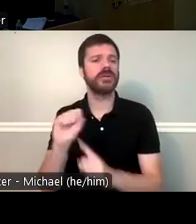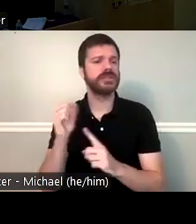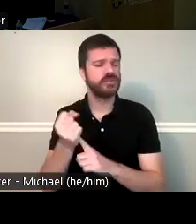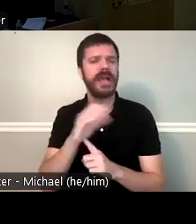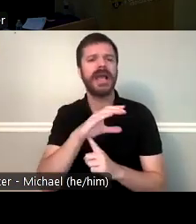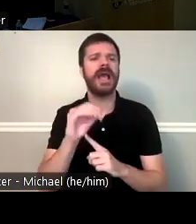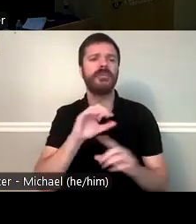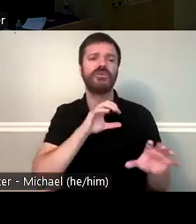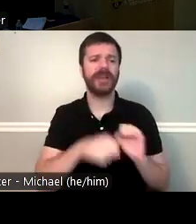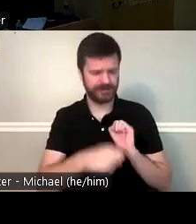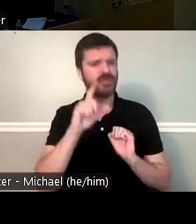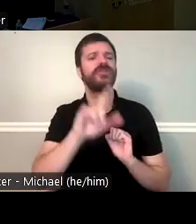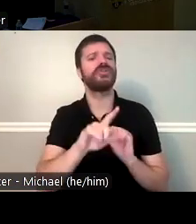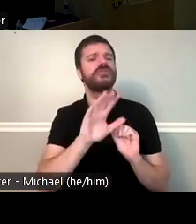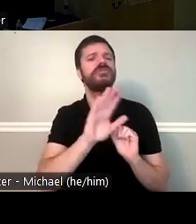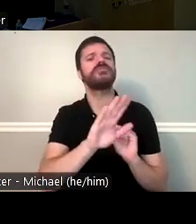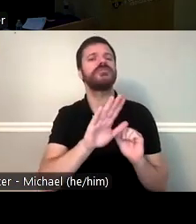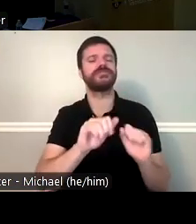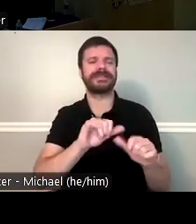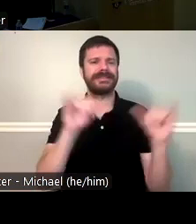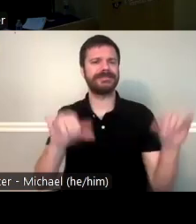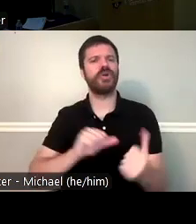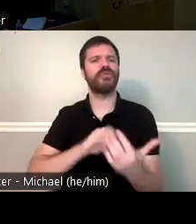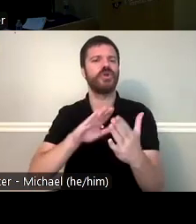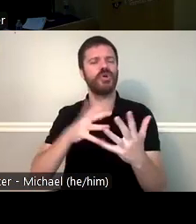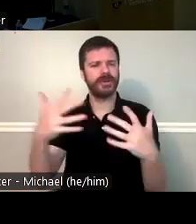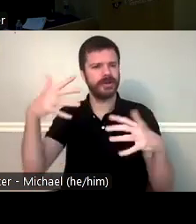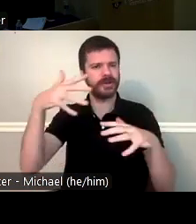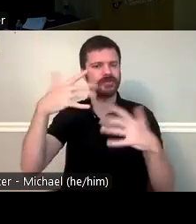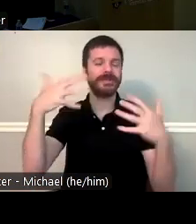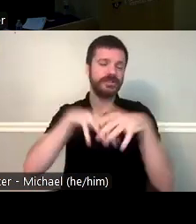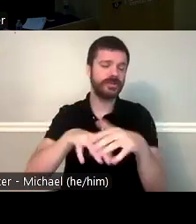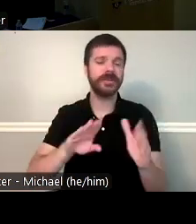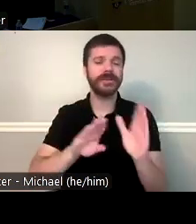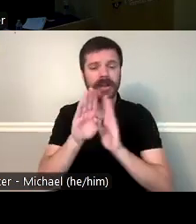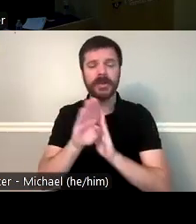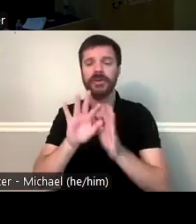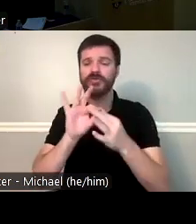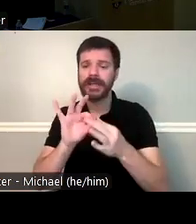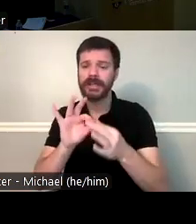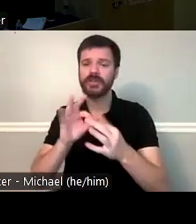systemic practice approach integrates Dev velopmental relational social and cultural